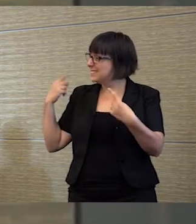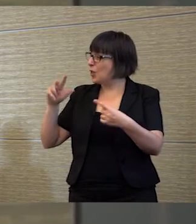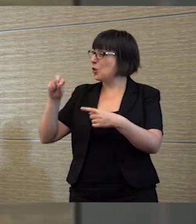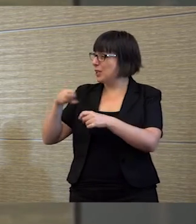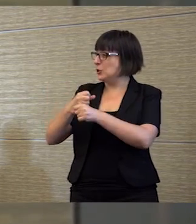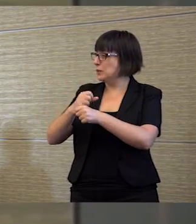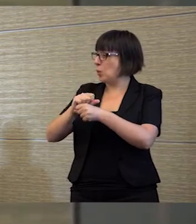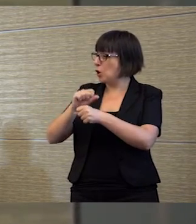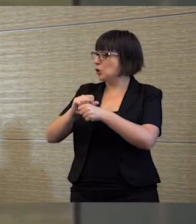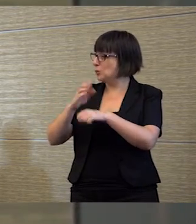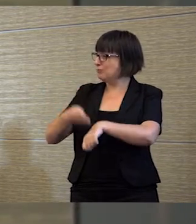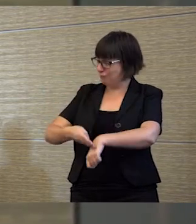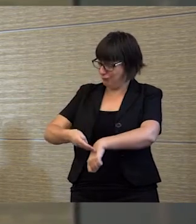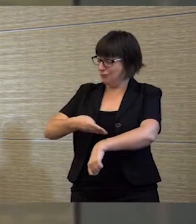that's taken 30 years or more.